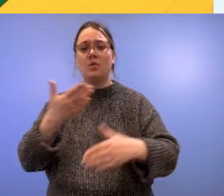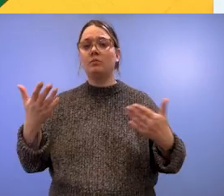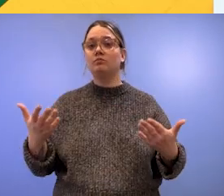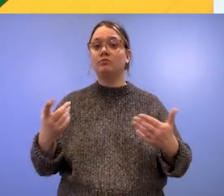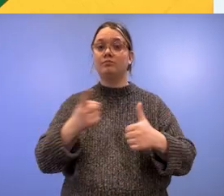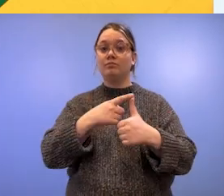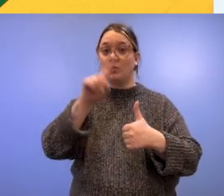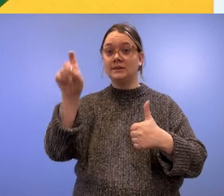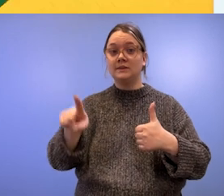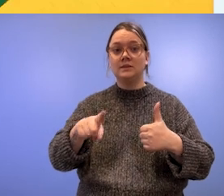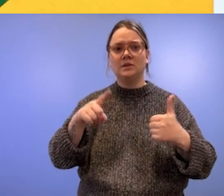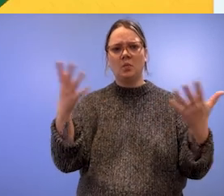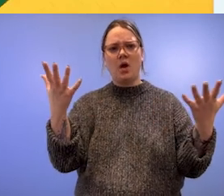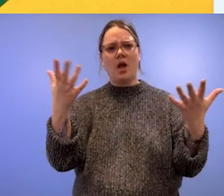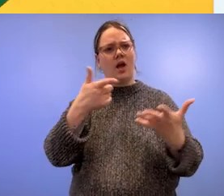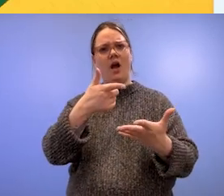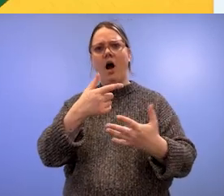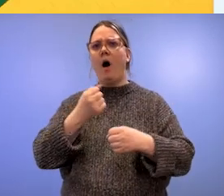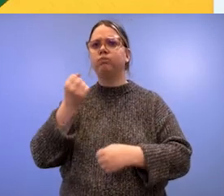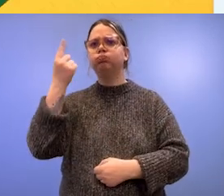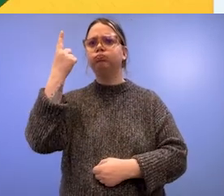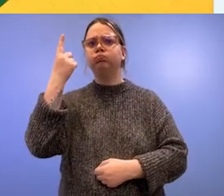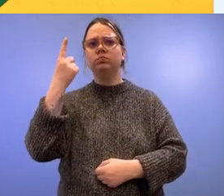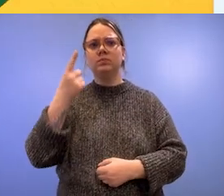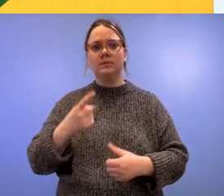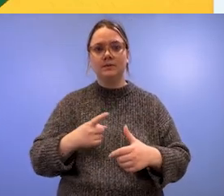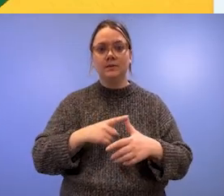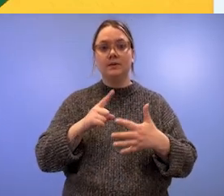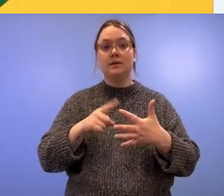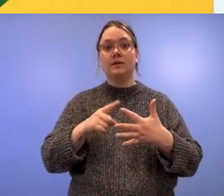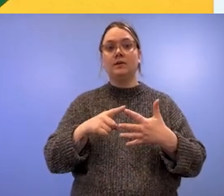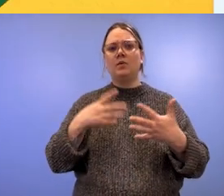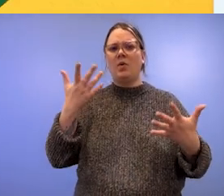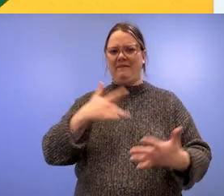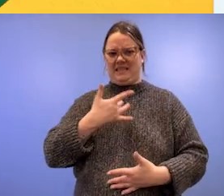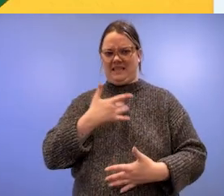feel during this learning and unlearning. And what are your next steps for learning in action